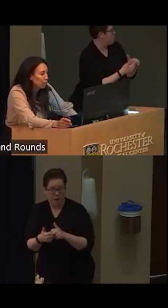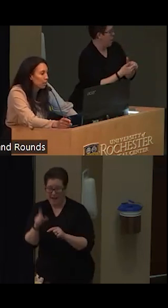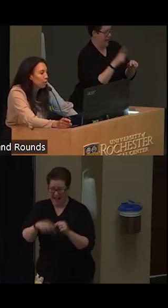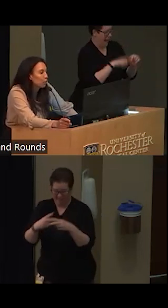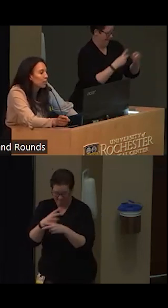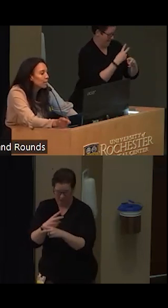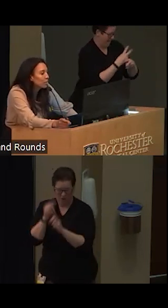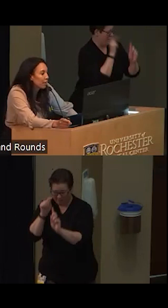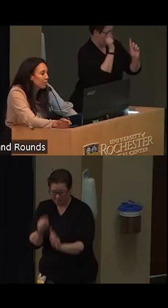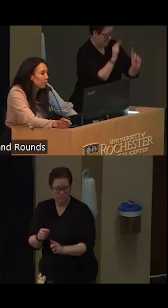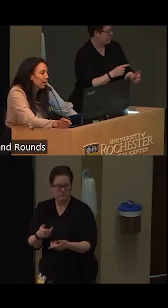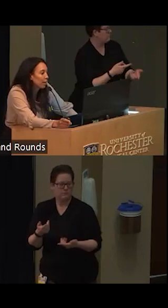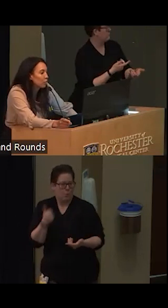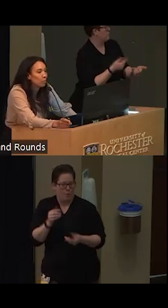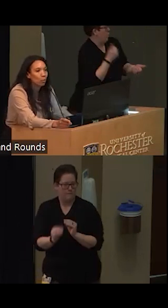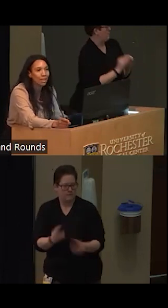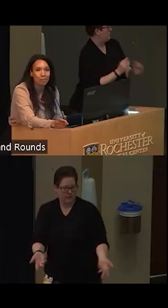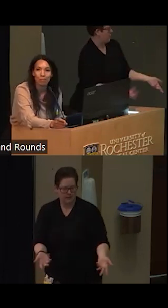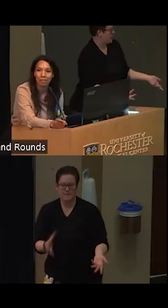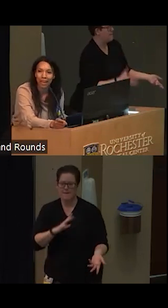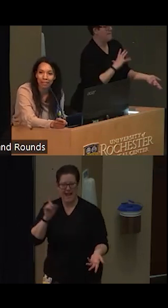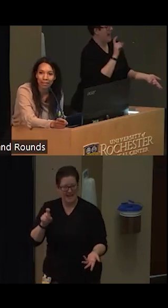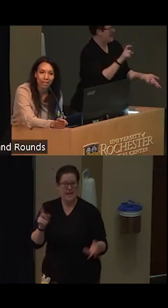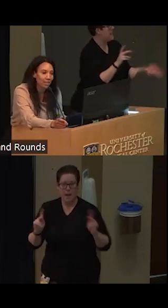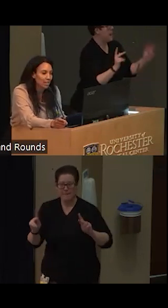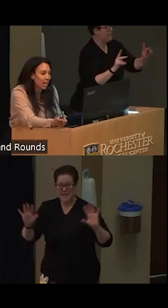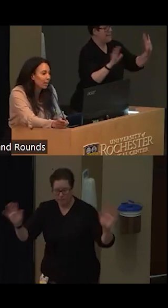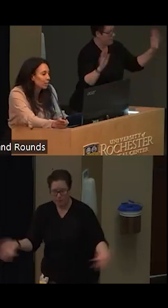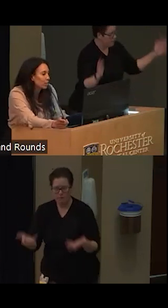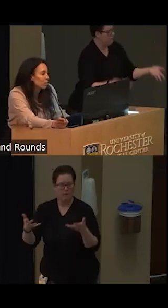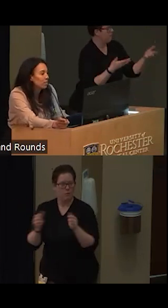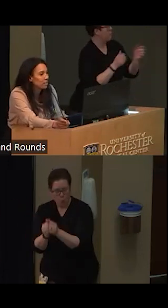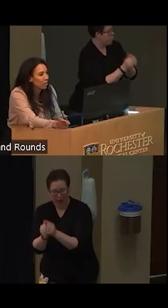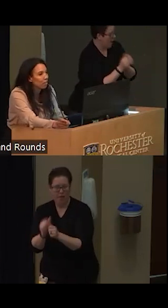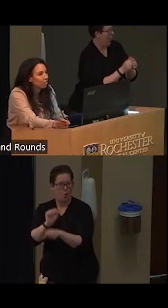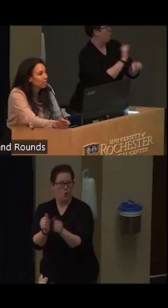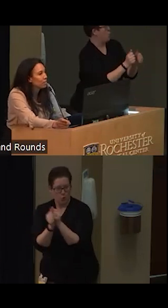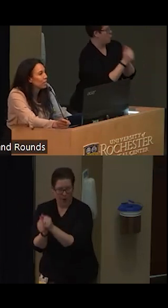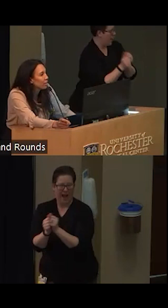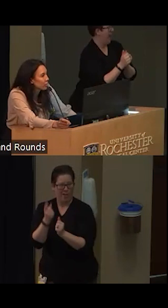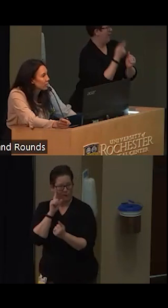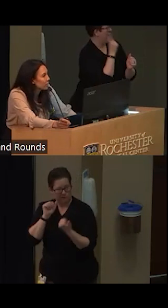so we need to find a way to mobilize people together to tackle some of these tough challenges